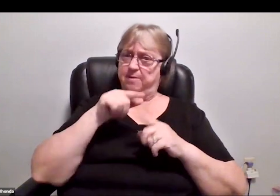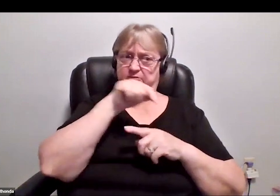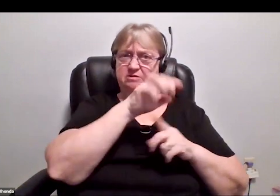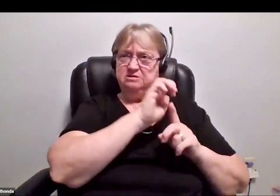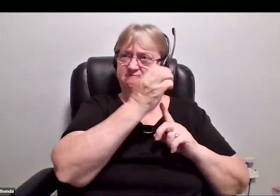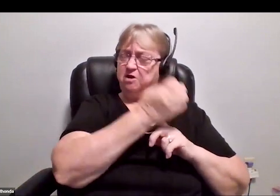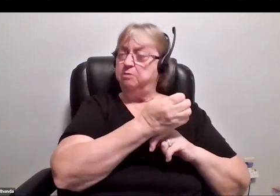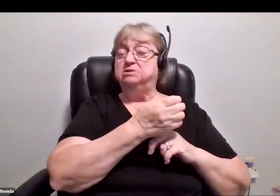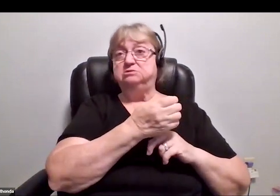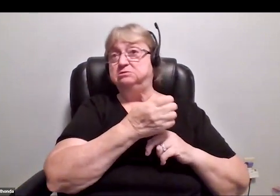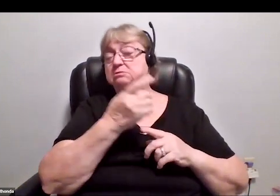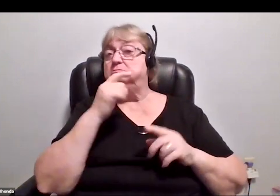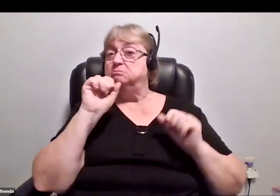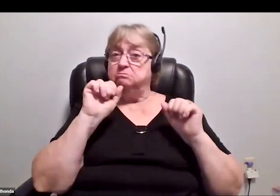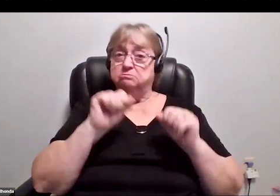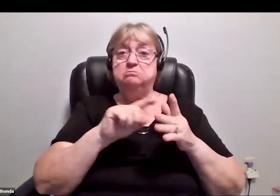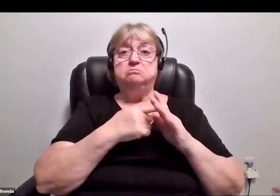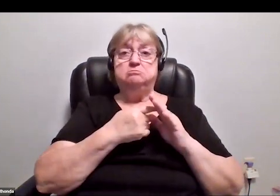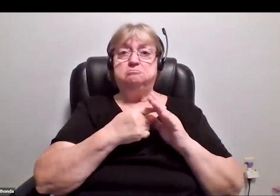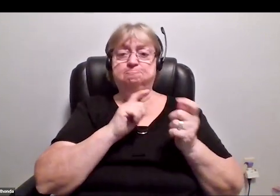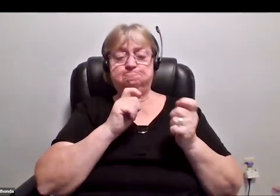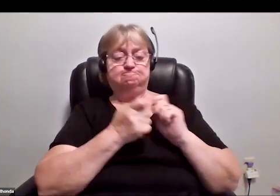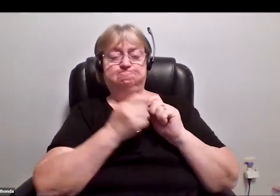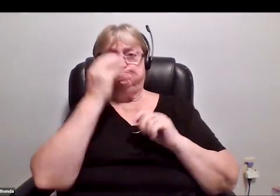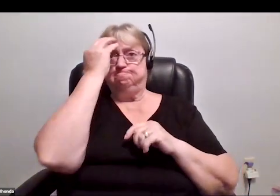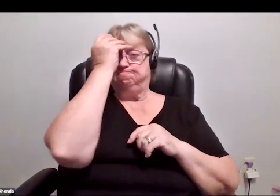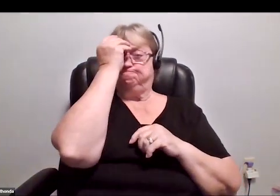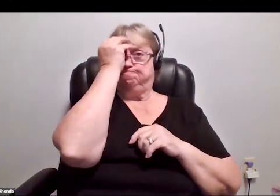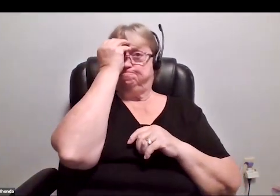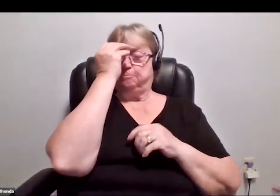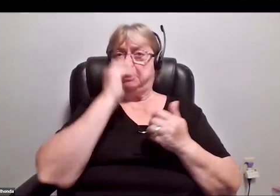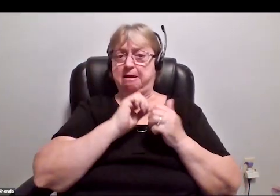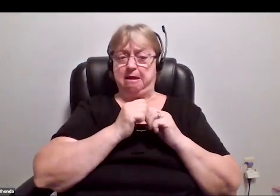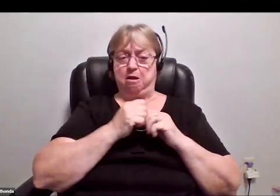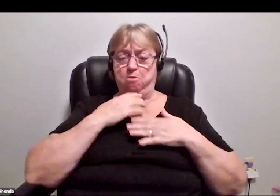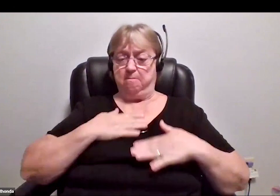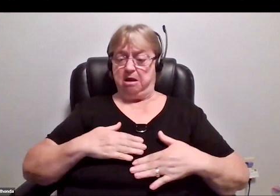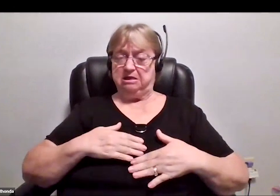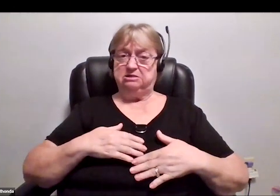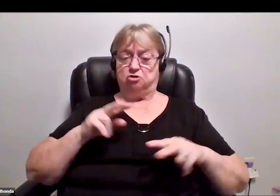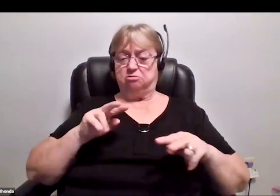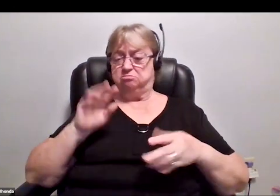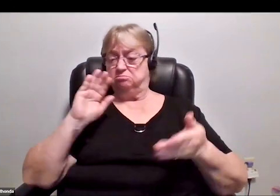we can start rethinking the ways in which bodies are esteemed as good bodies for space or not.